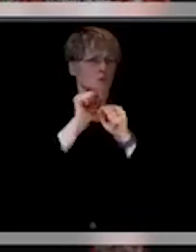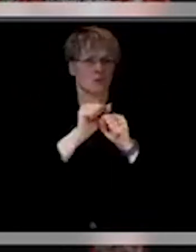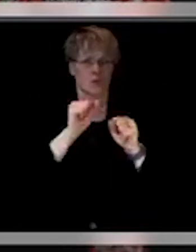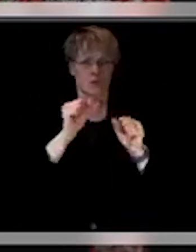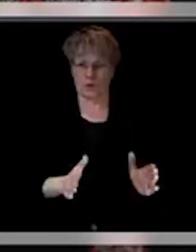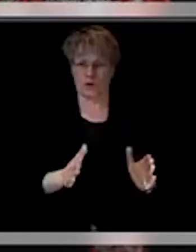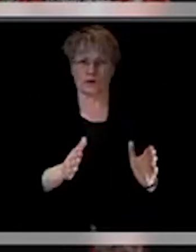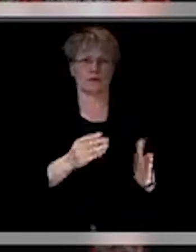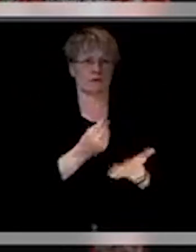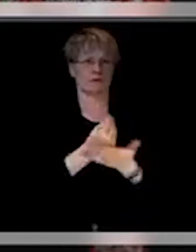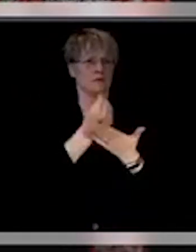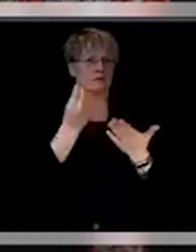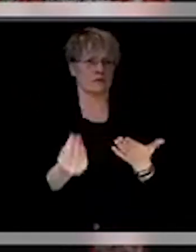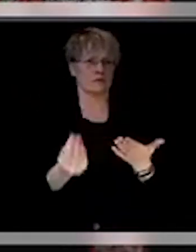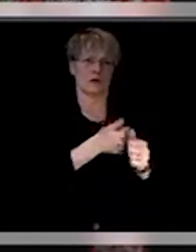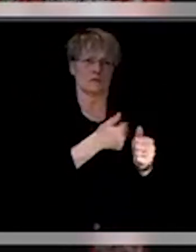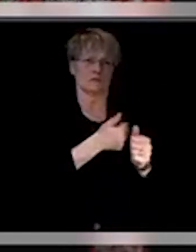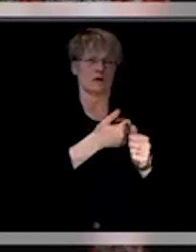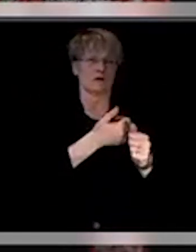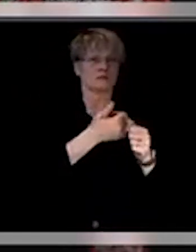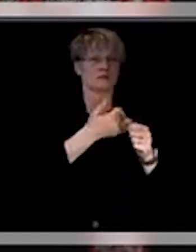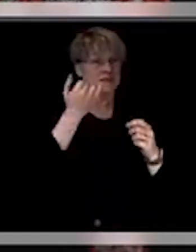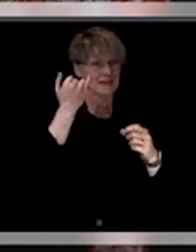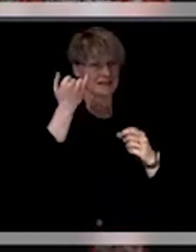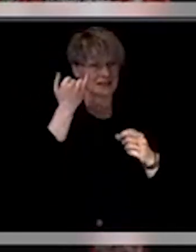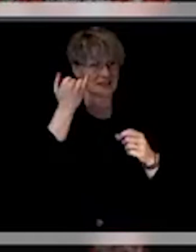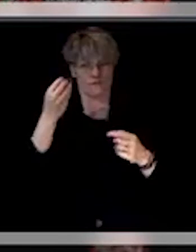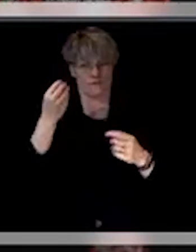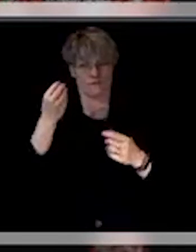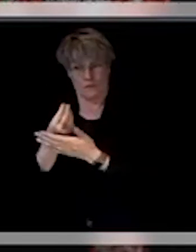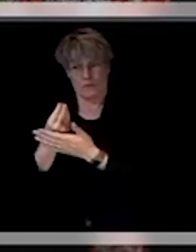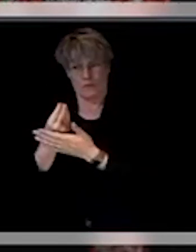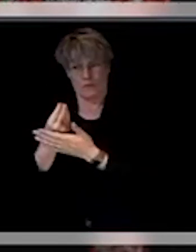that we provide them. We have two different types of eyewear that we provide our employees.